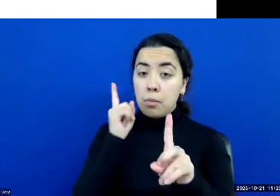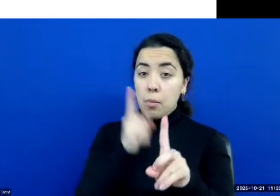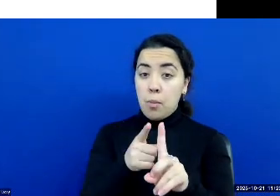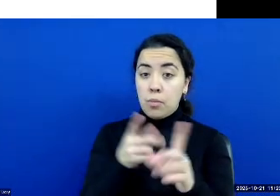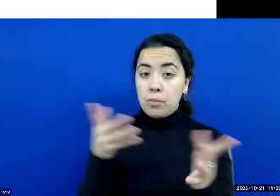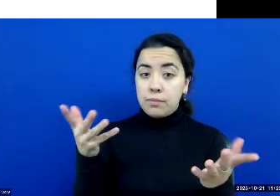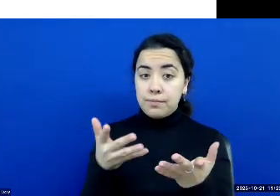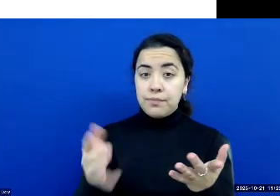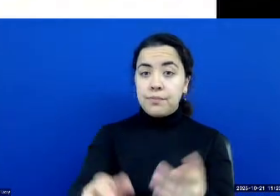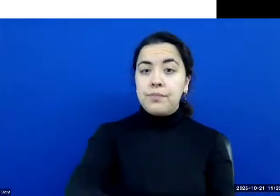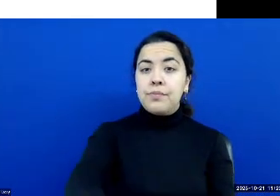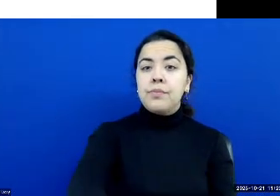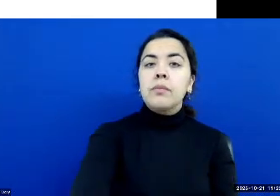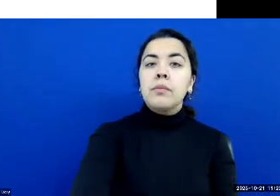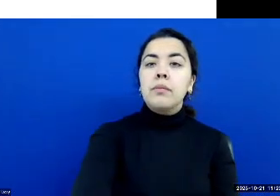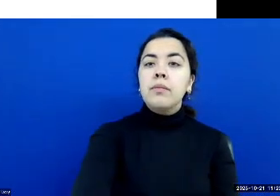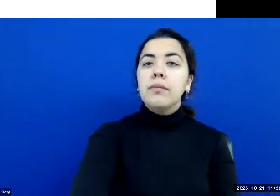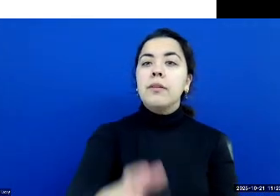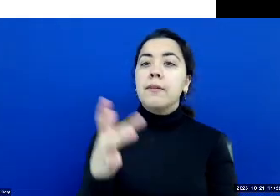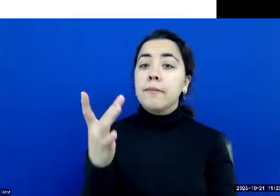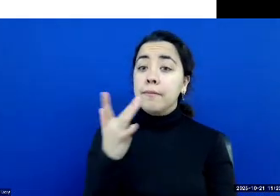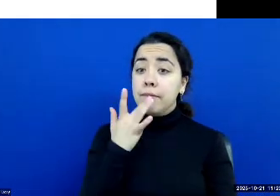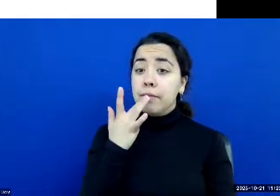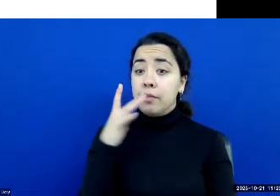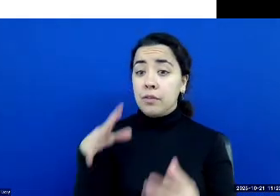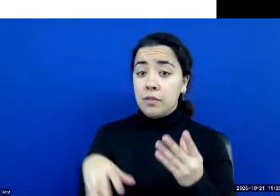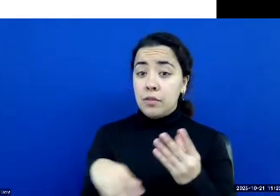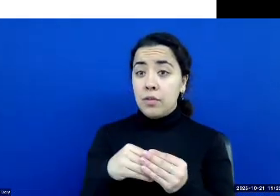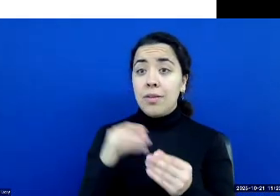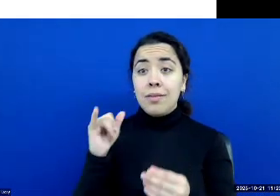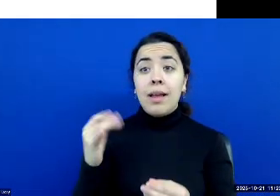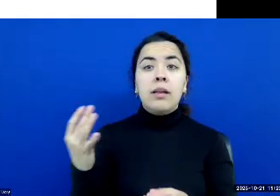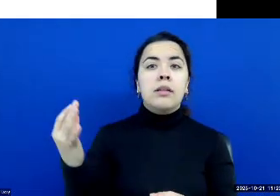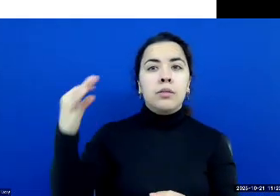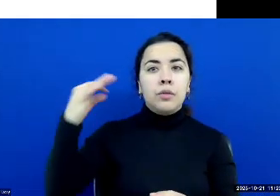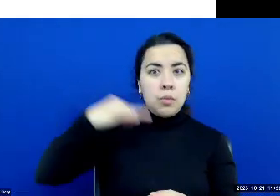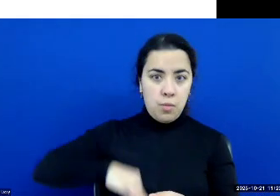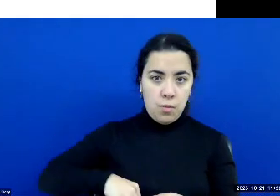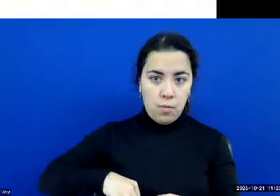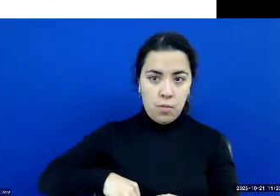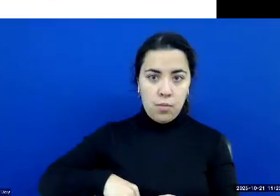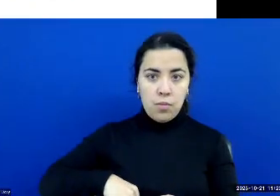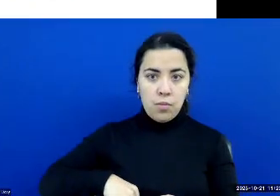Kathleen DeForest: But the point of the story is that the flavoring that was added was the reward.